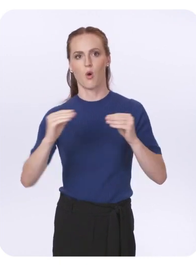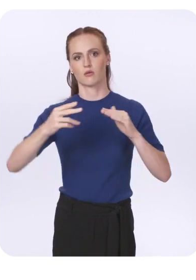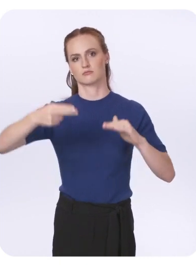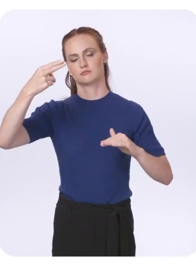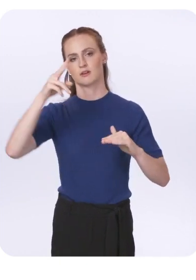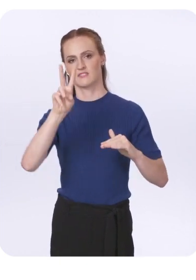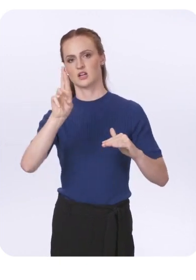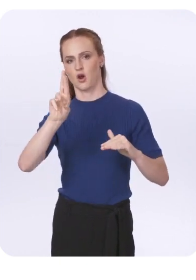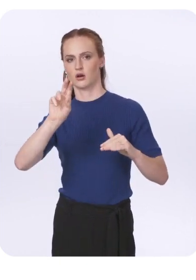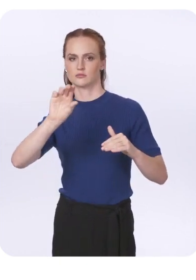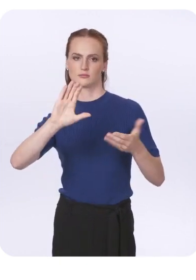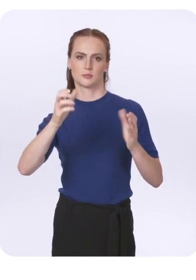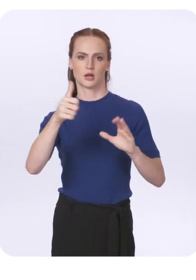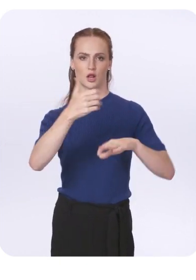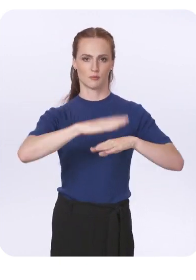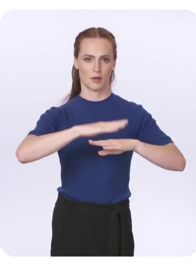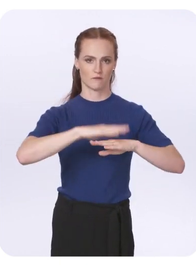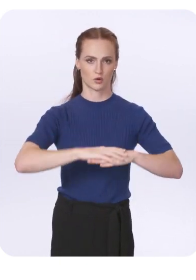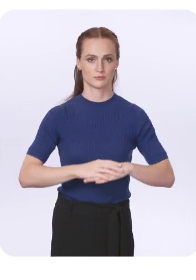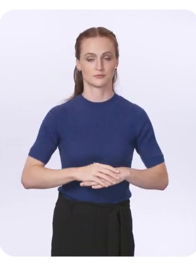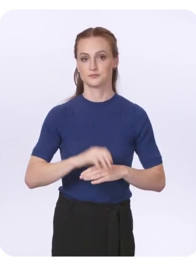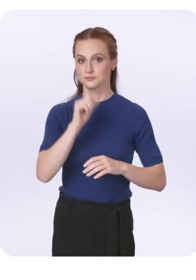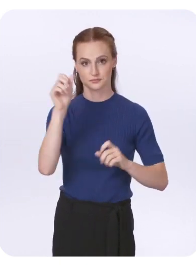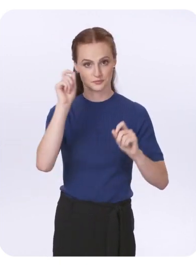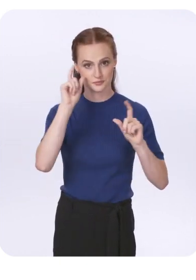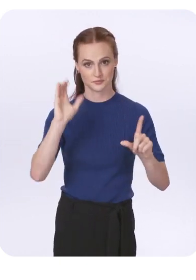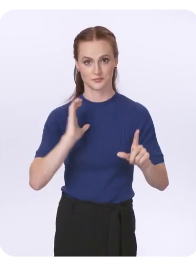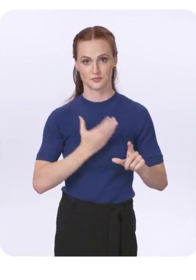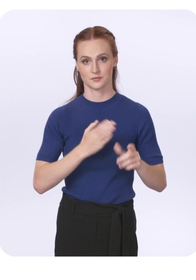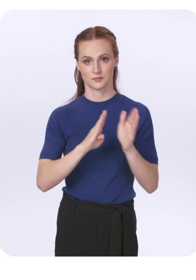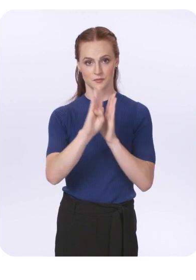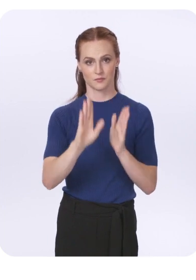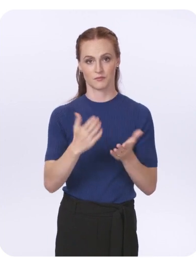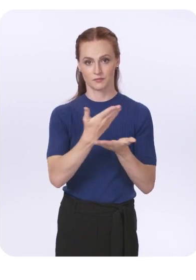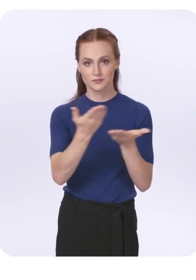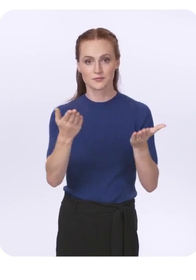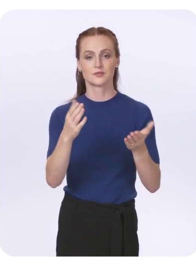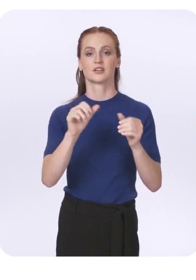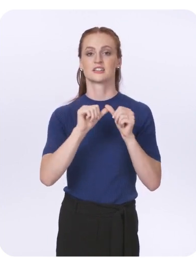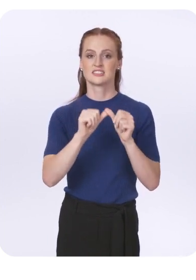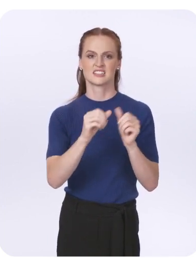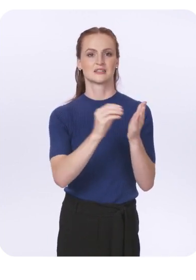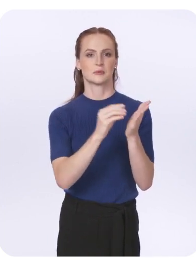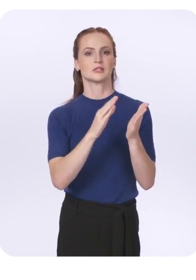And that's why it's no surprise that you, our developers, consistently rate performance as